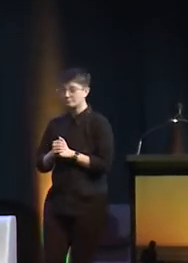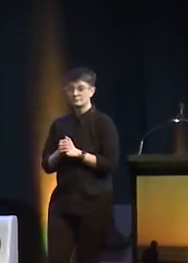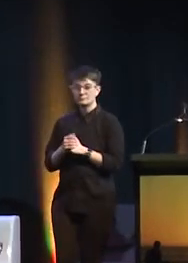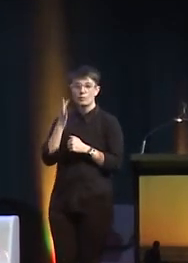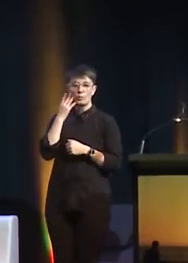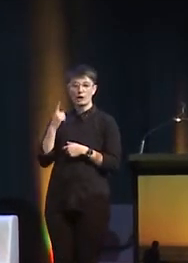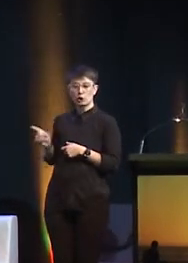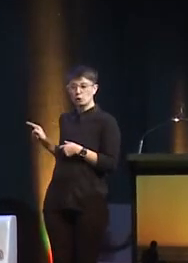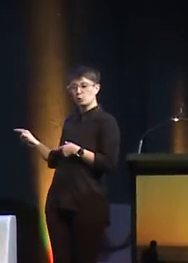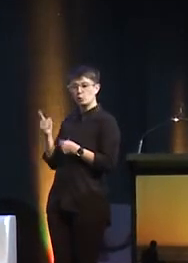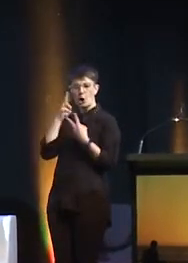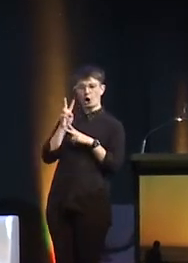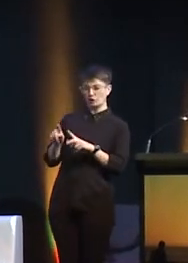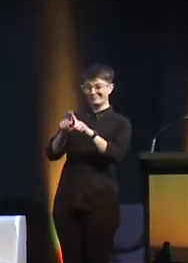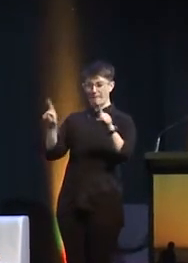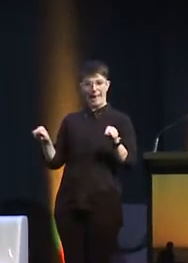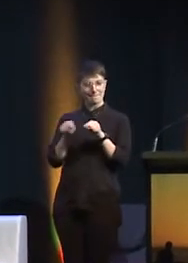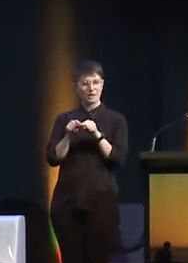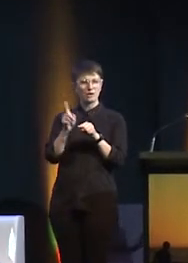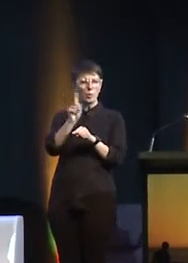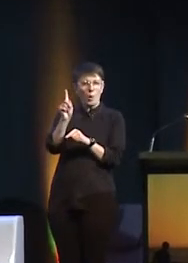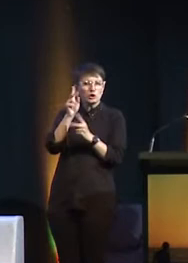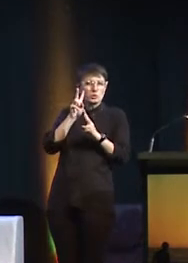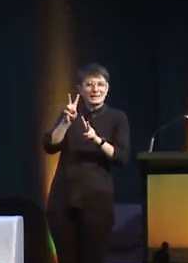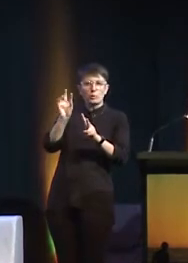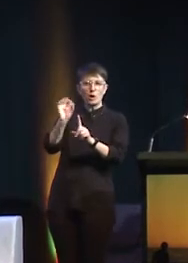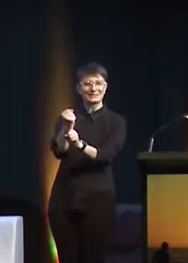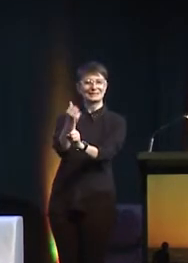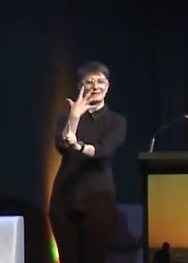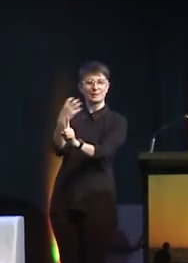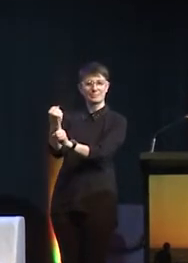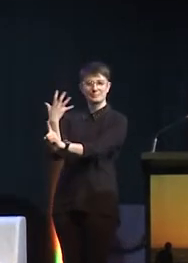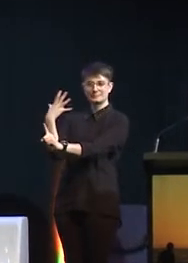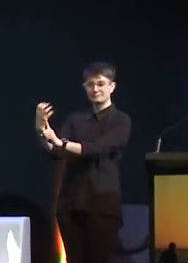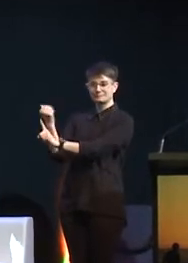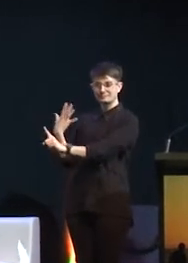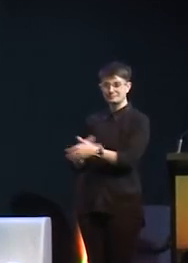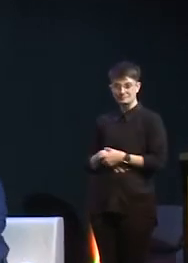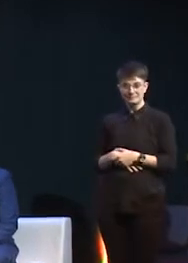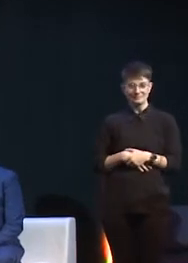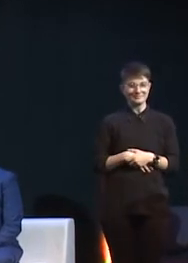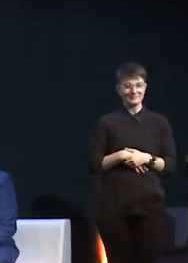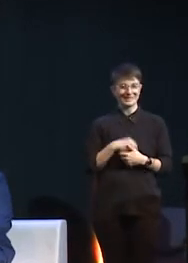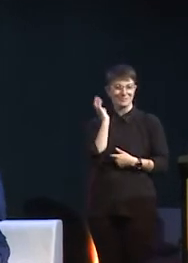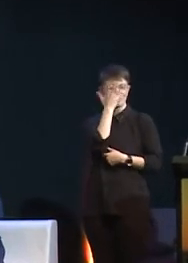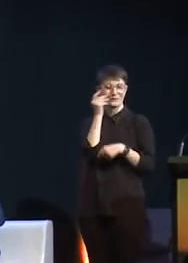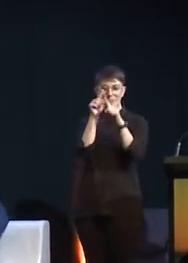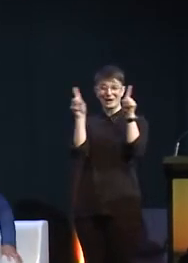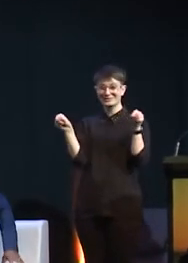roadmap what stands out for you? What do you see? Wharehoka: He tino pīataata, tuatahi e mihi ana kia tātou.